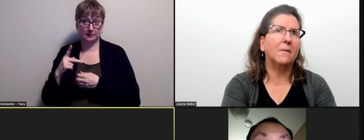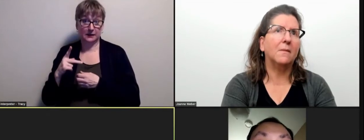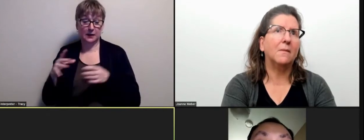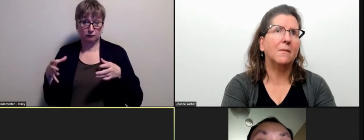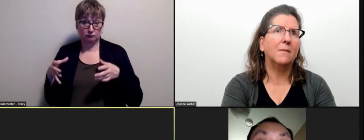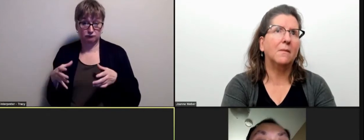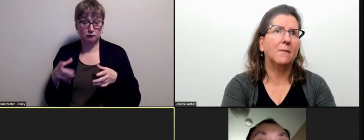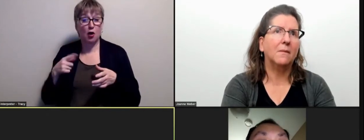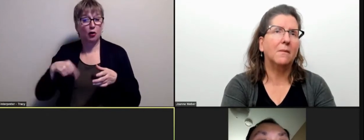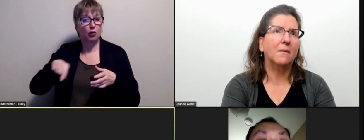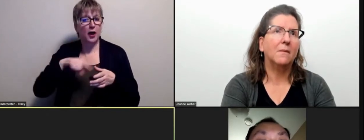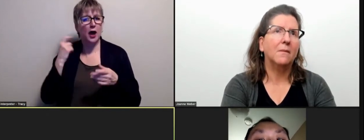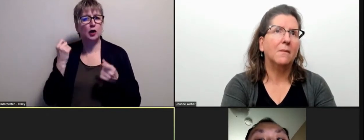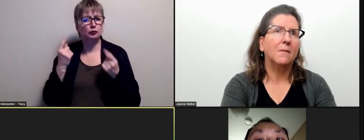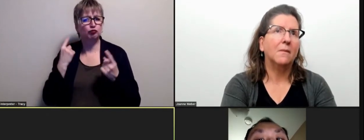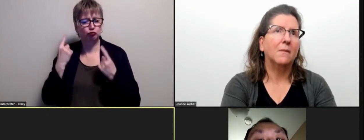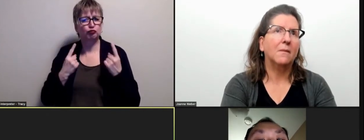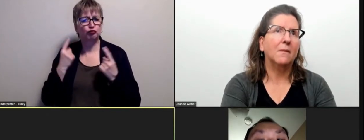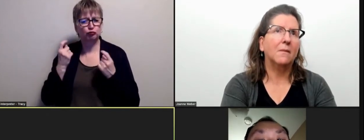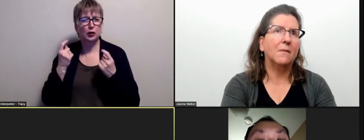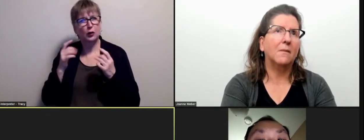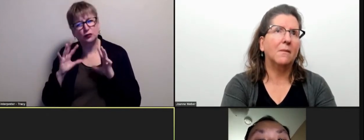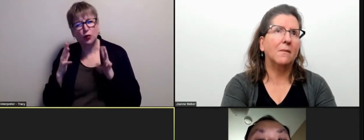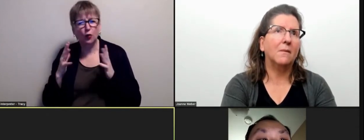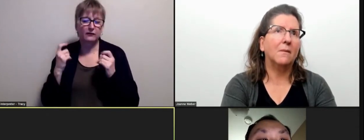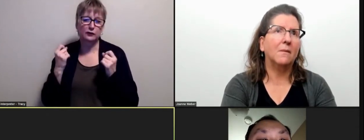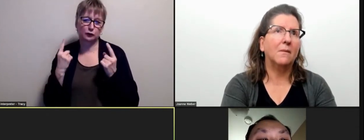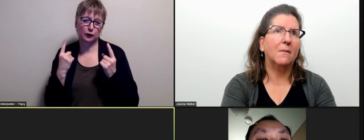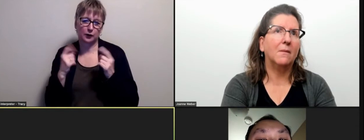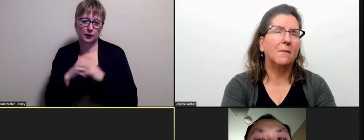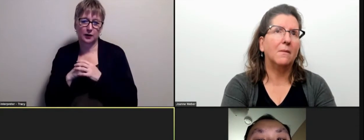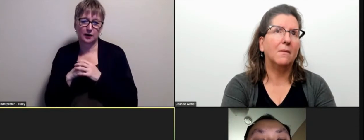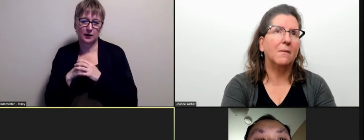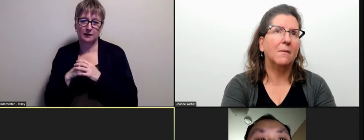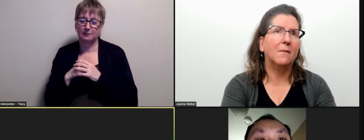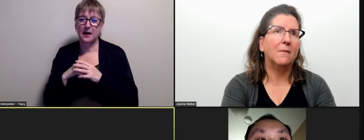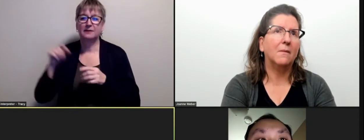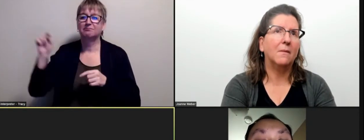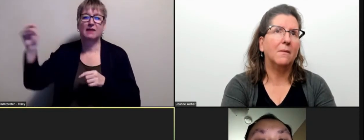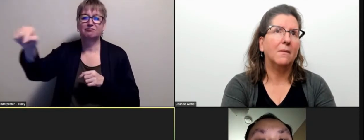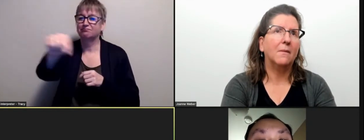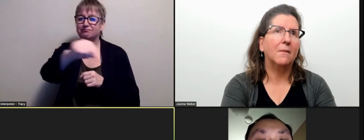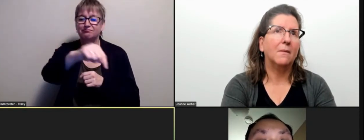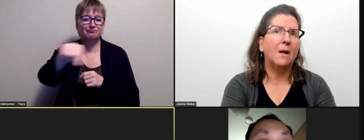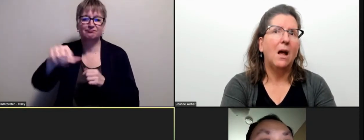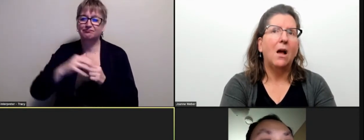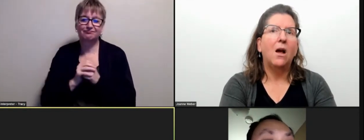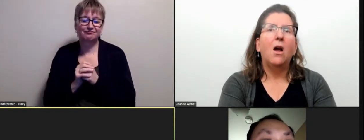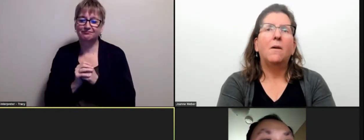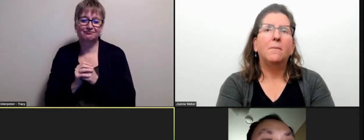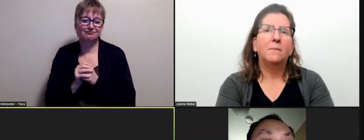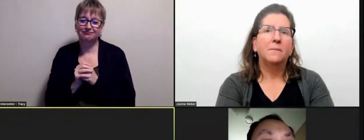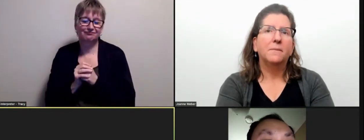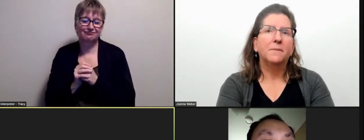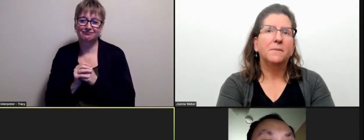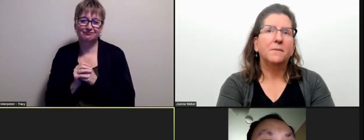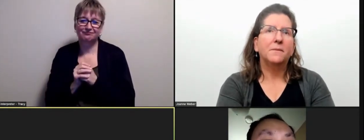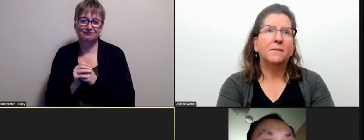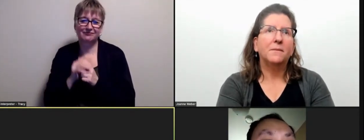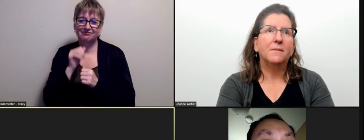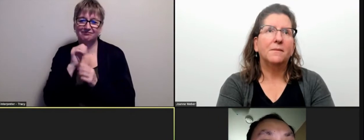They sort of understood but - you know - people outside of the ESP program . . .